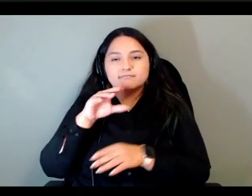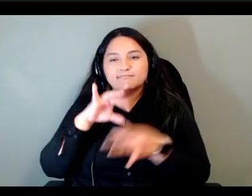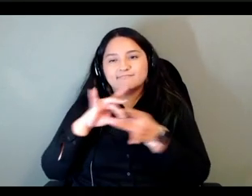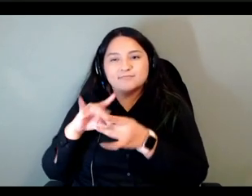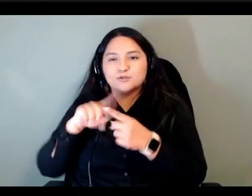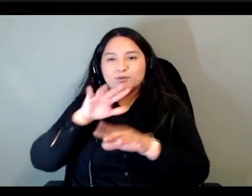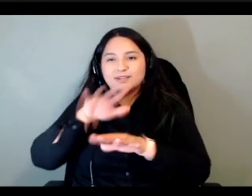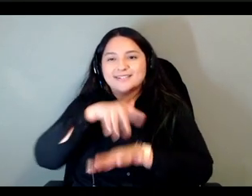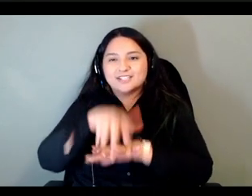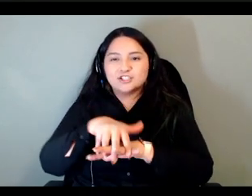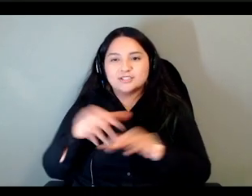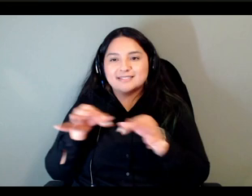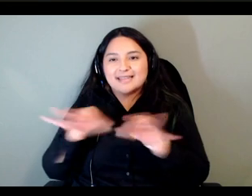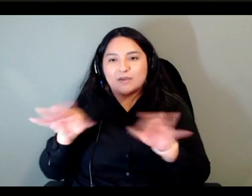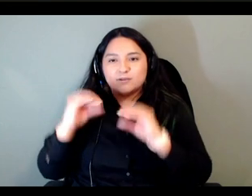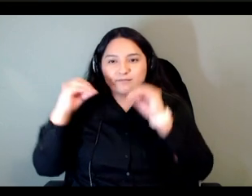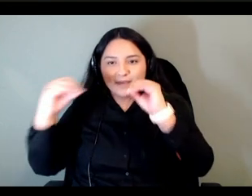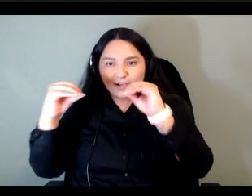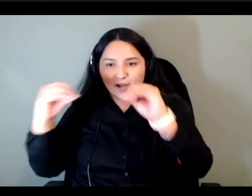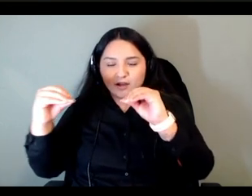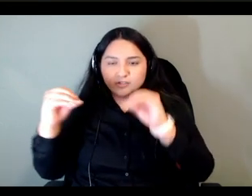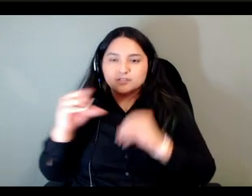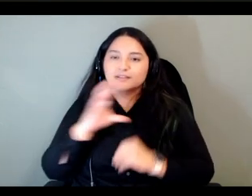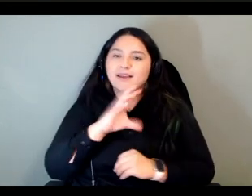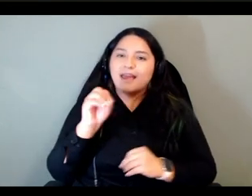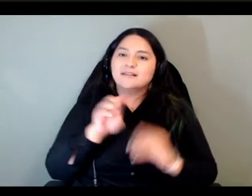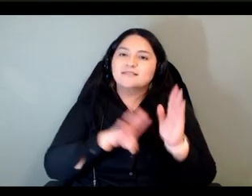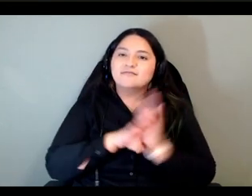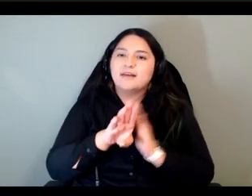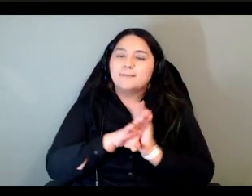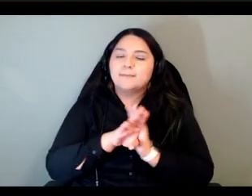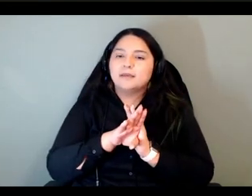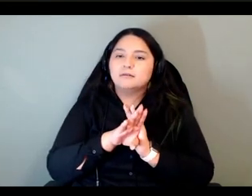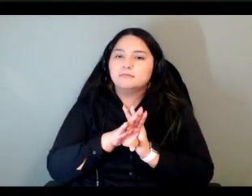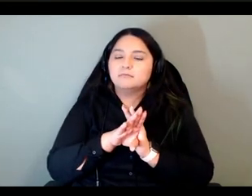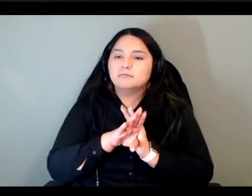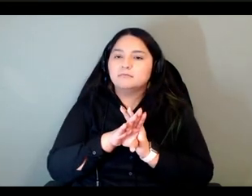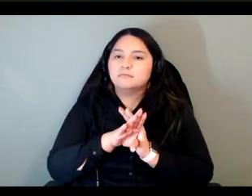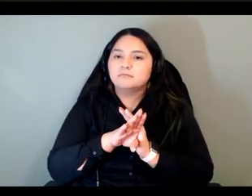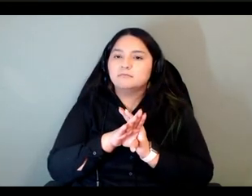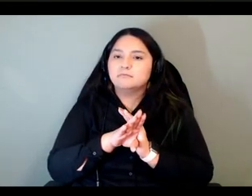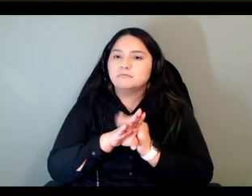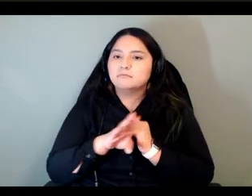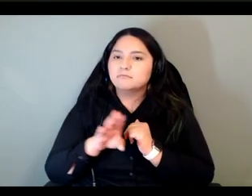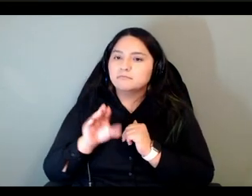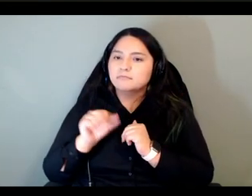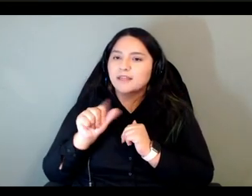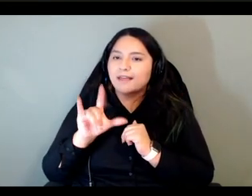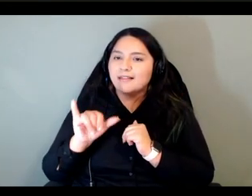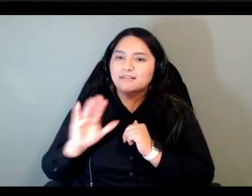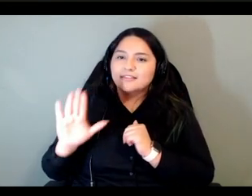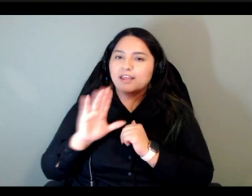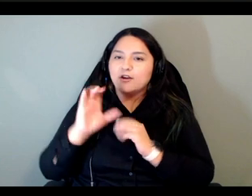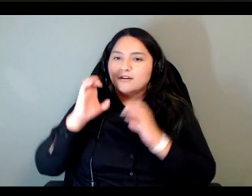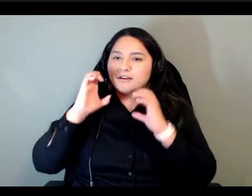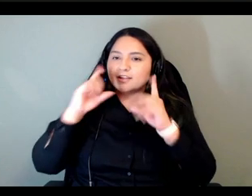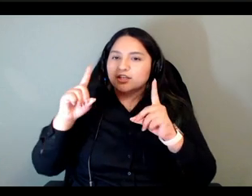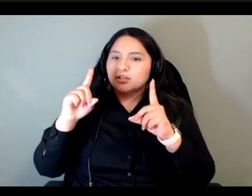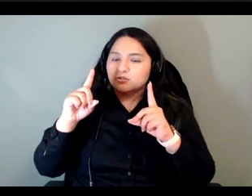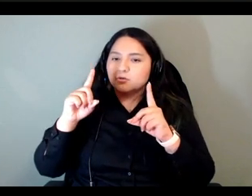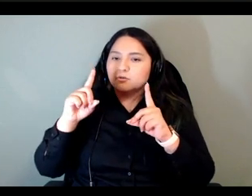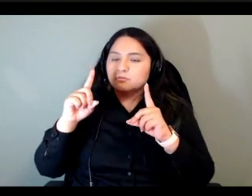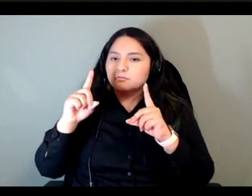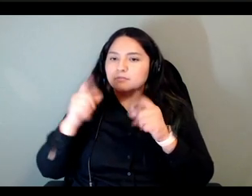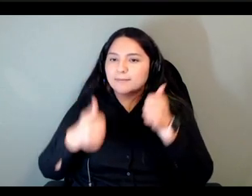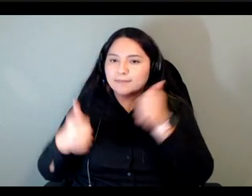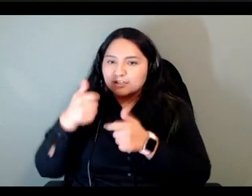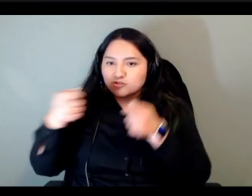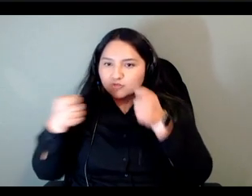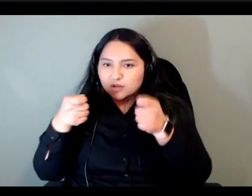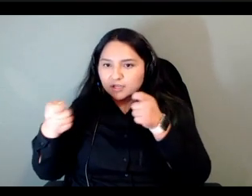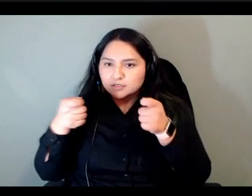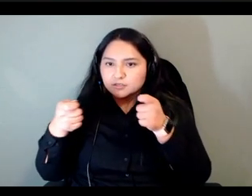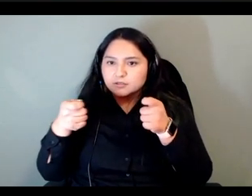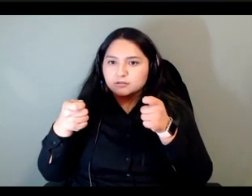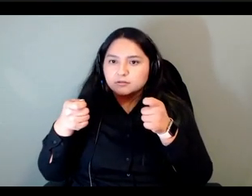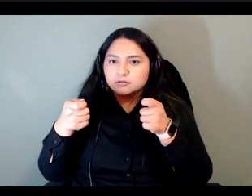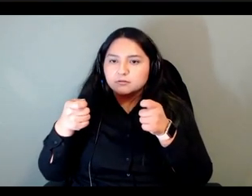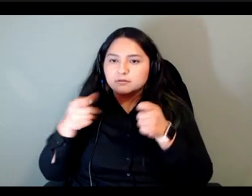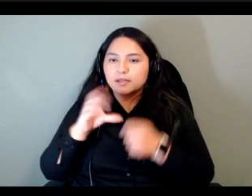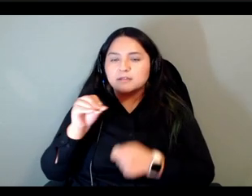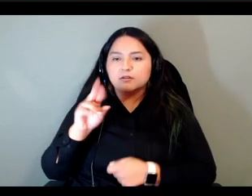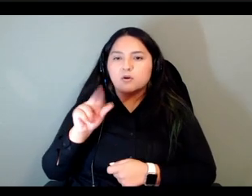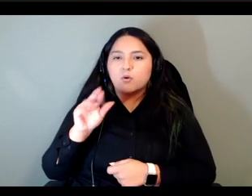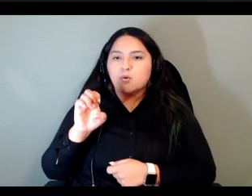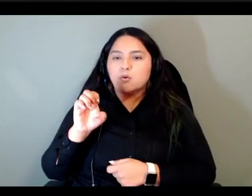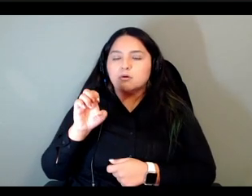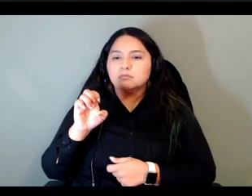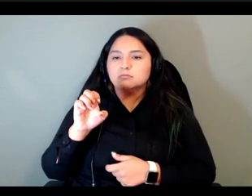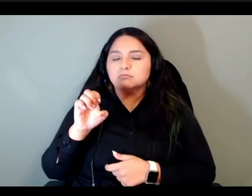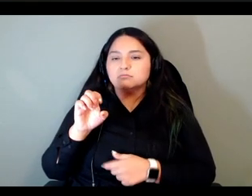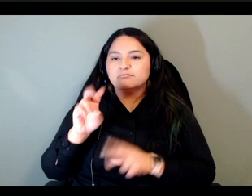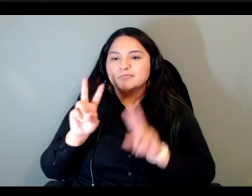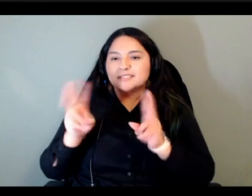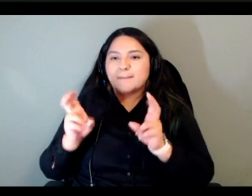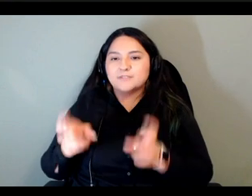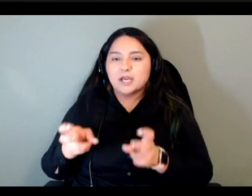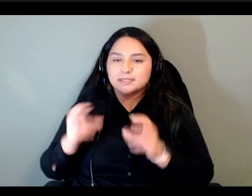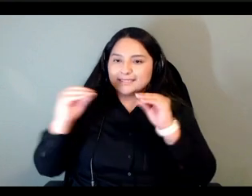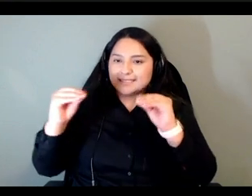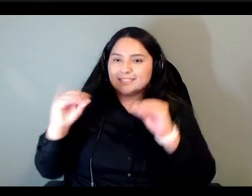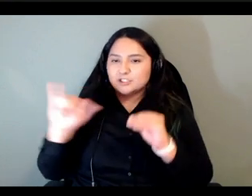development of of allies in educational administration and core language and core teach core subject